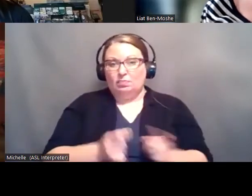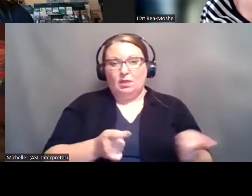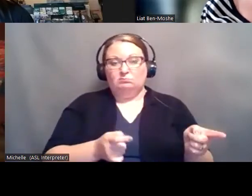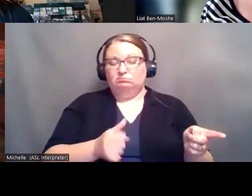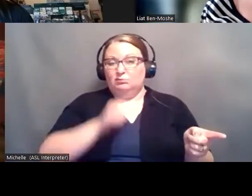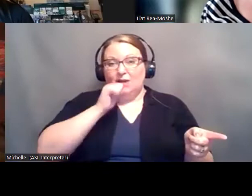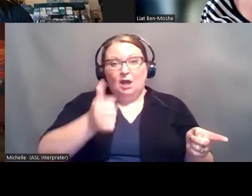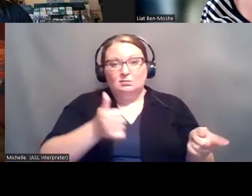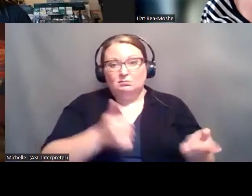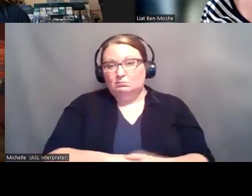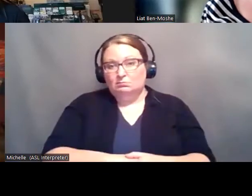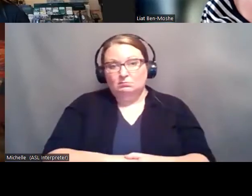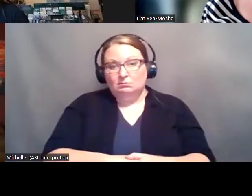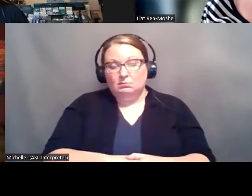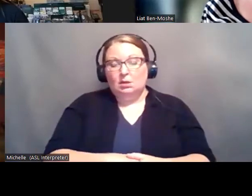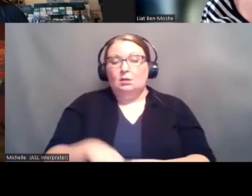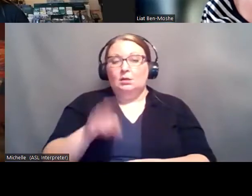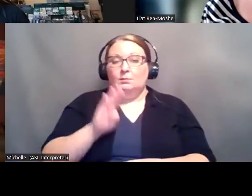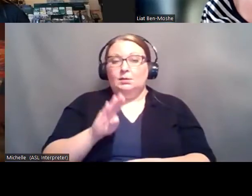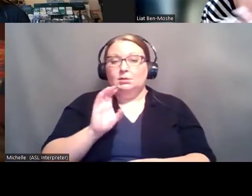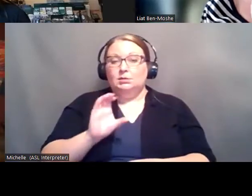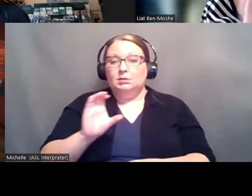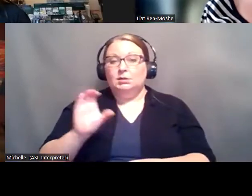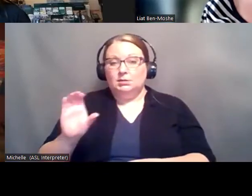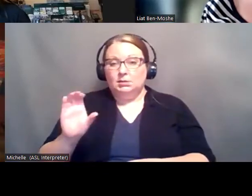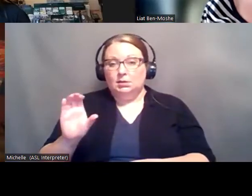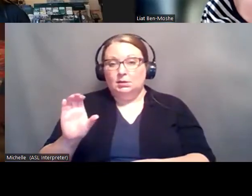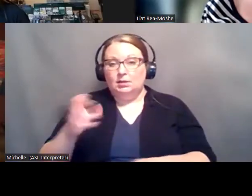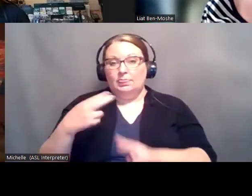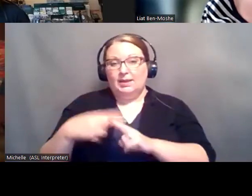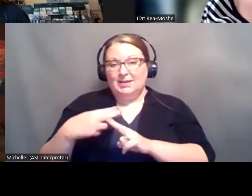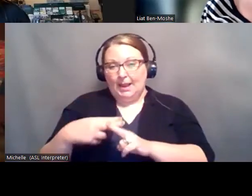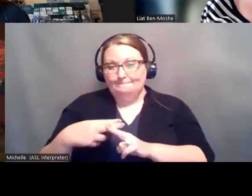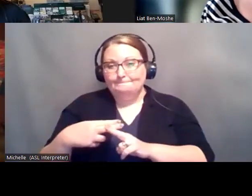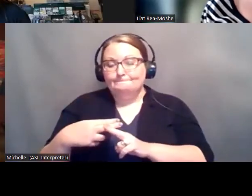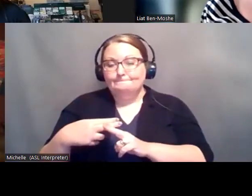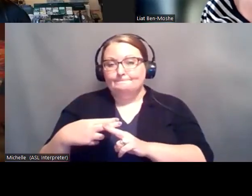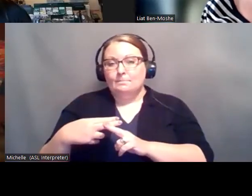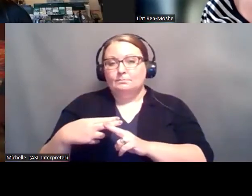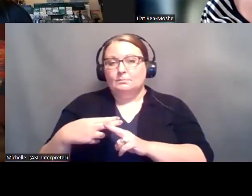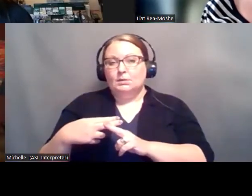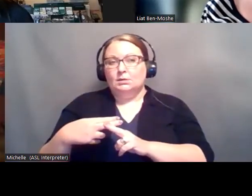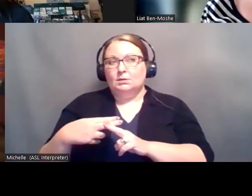So the Beyond Compliance Coordinating Committee, the name comes from the fact that we felt